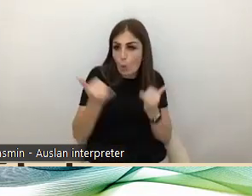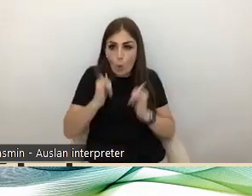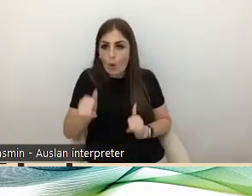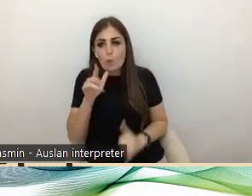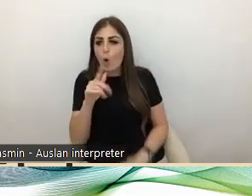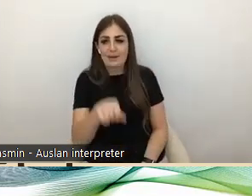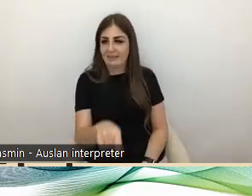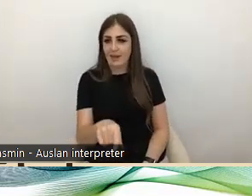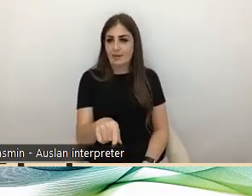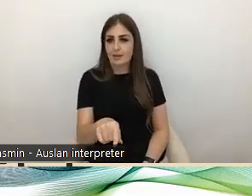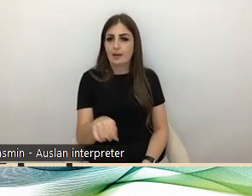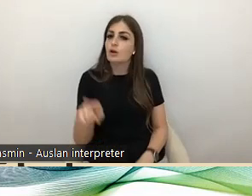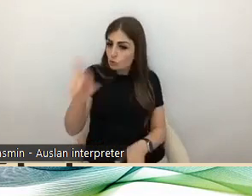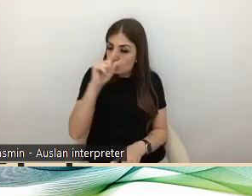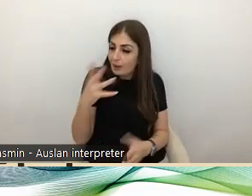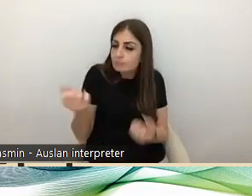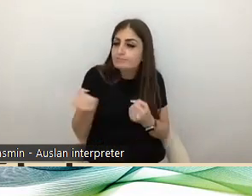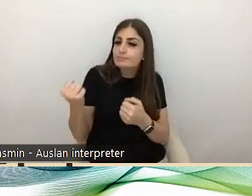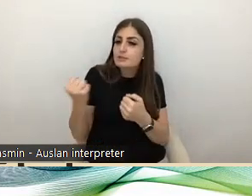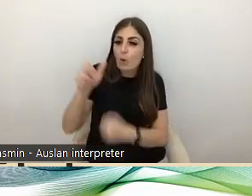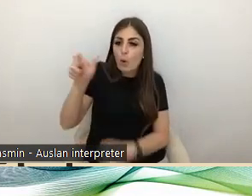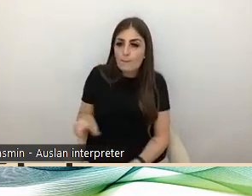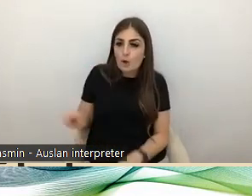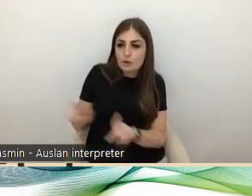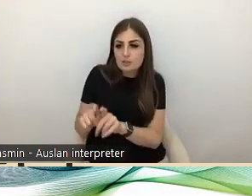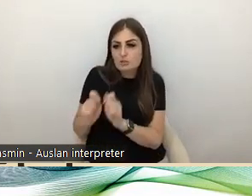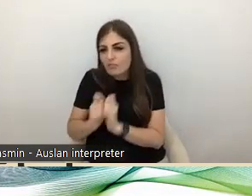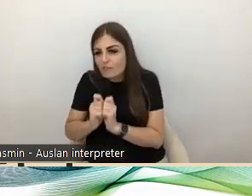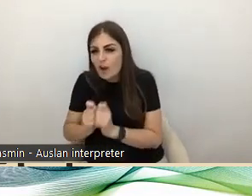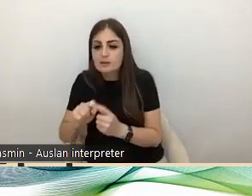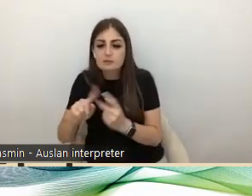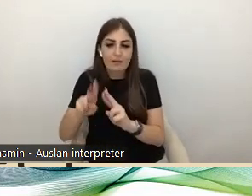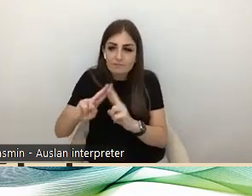You can also have a support person such as a trusted friend, family member, or disability